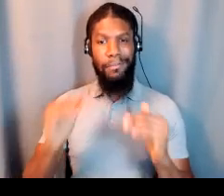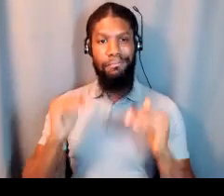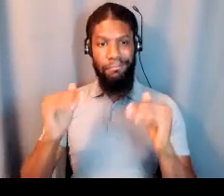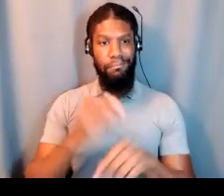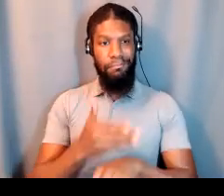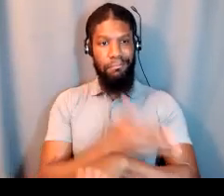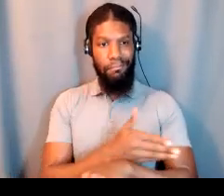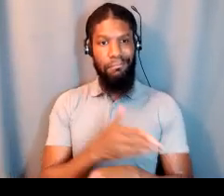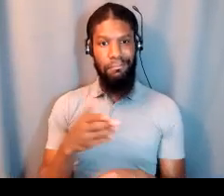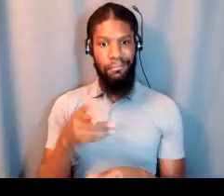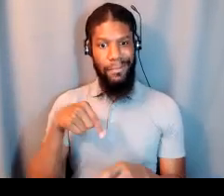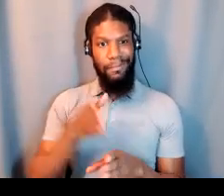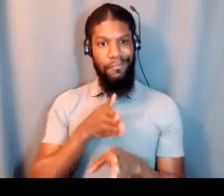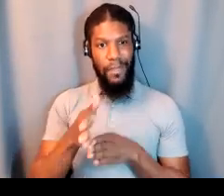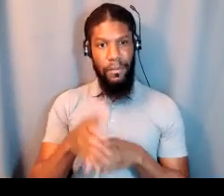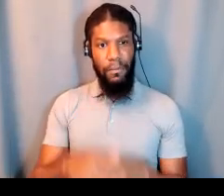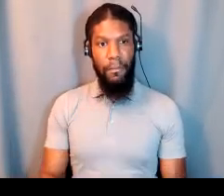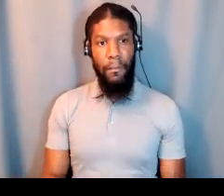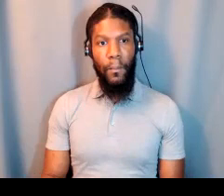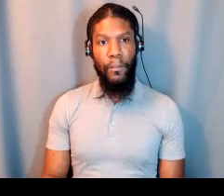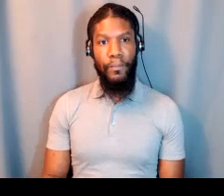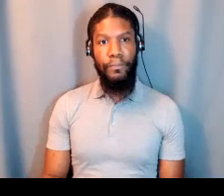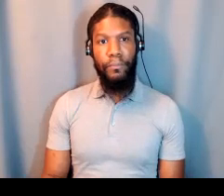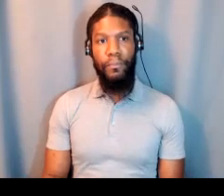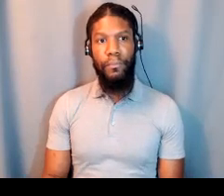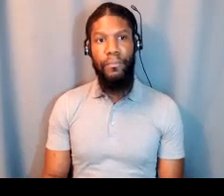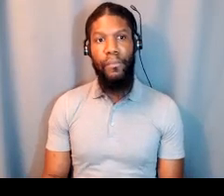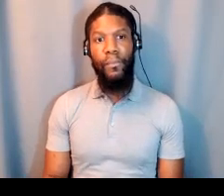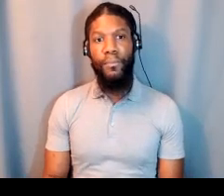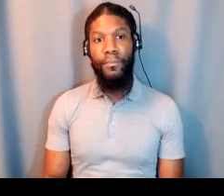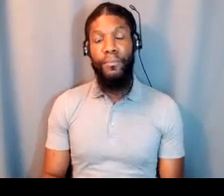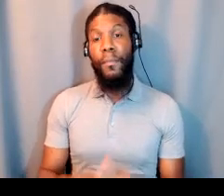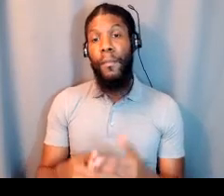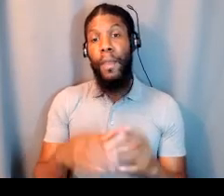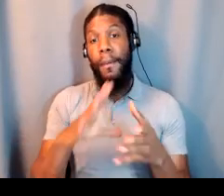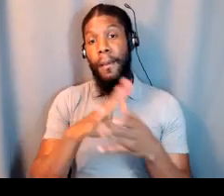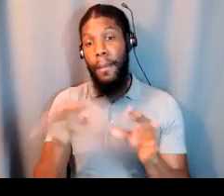maybe there s no such thing as an antiracist comment. Maybe no single comment can actually be antiracist.